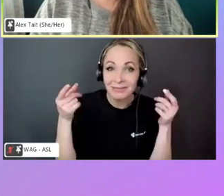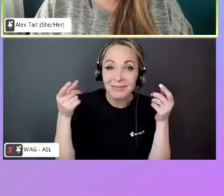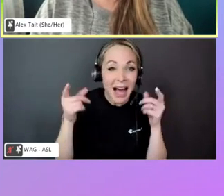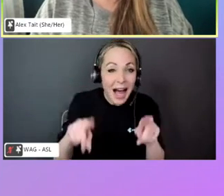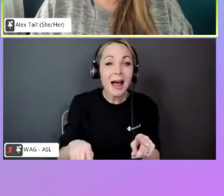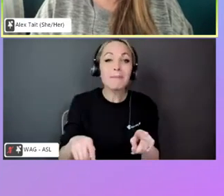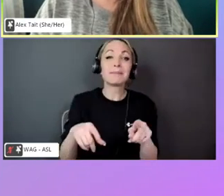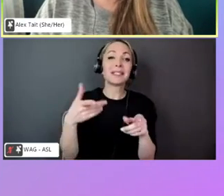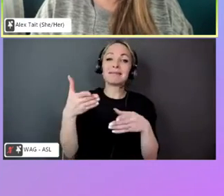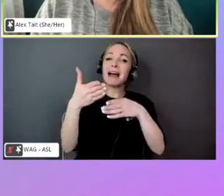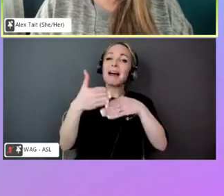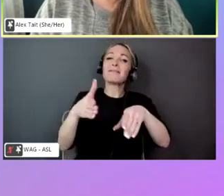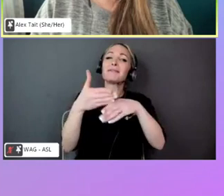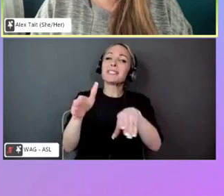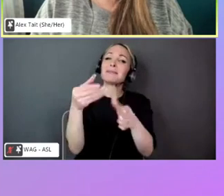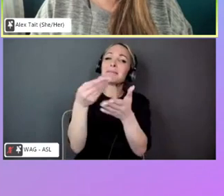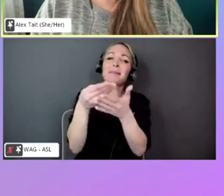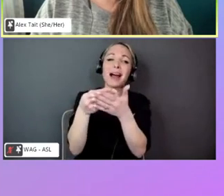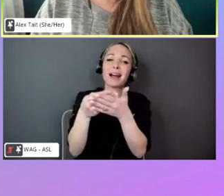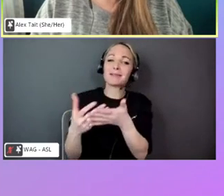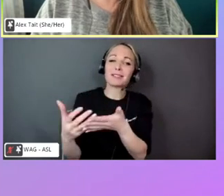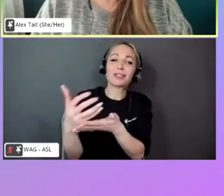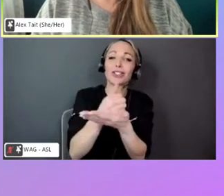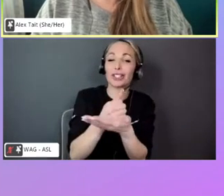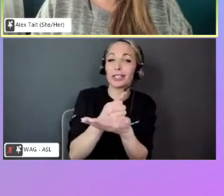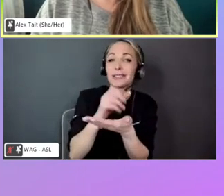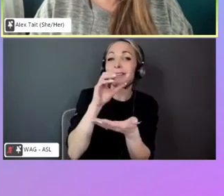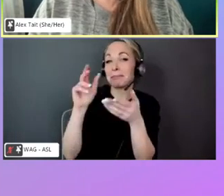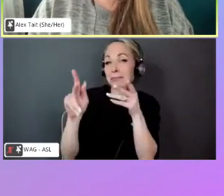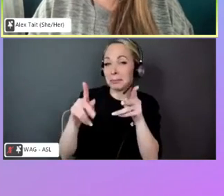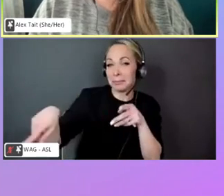average network article comment 2021, generation the net worth of American household